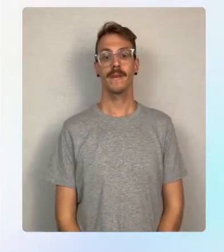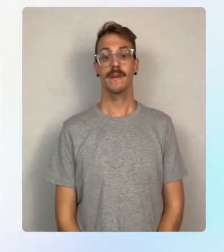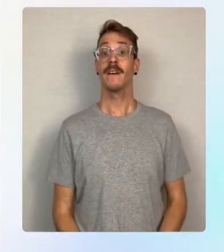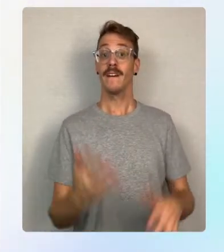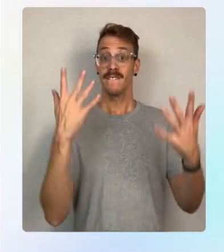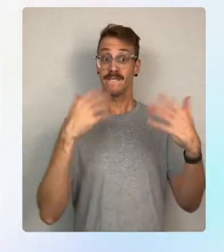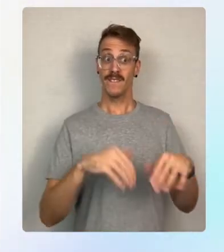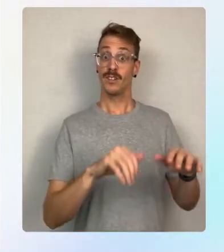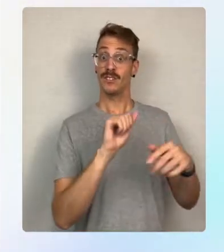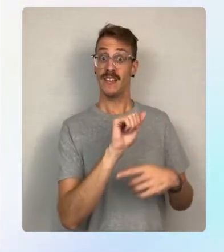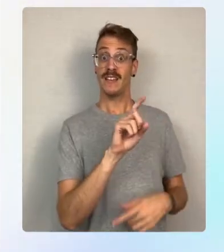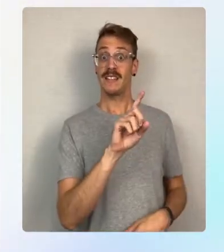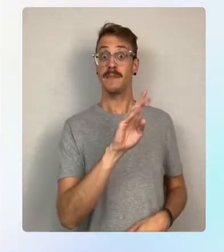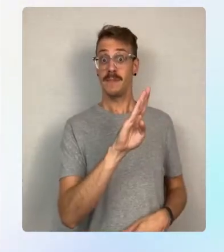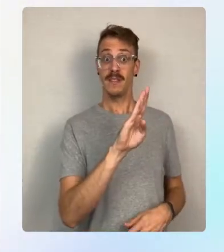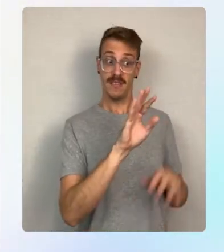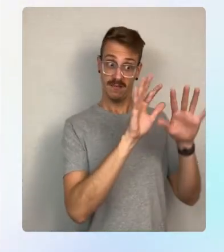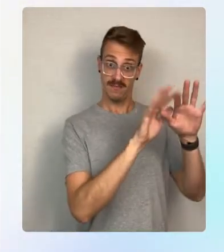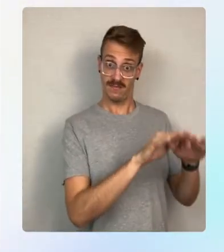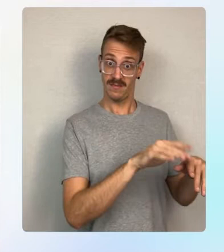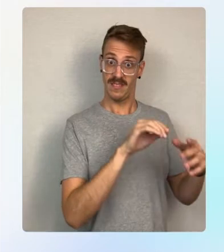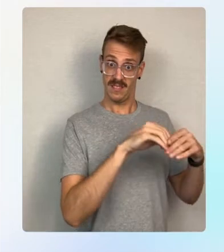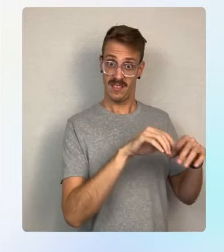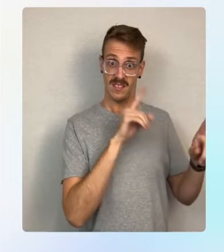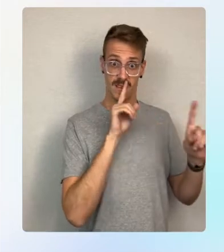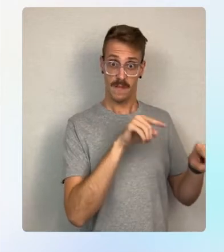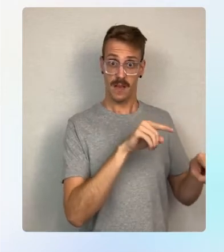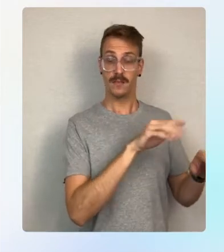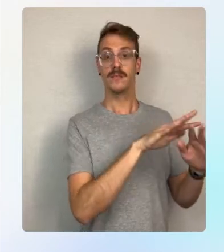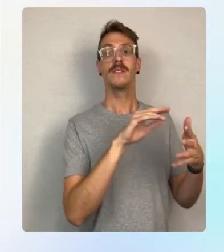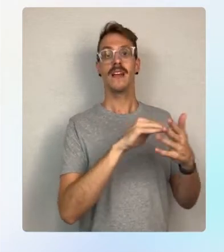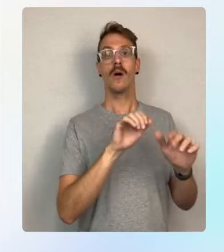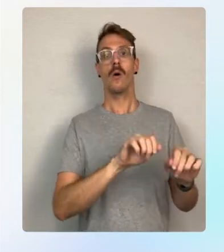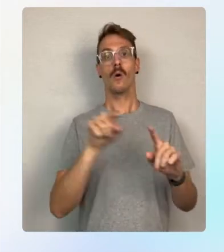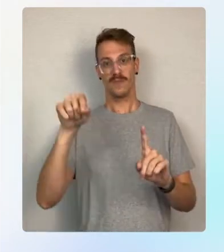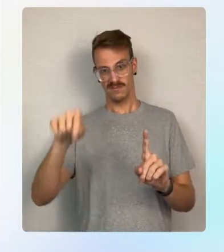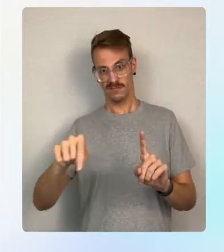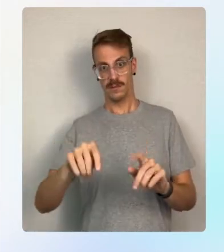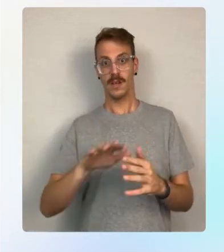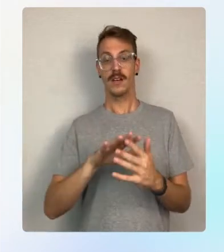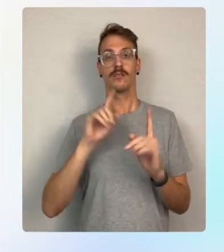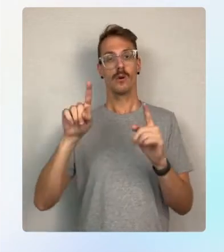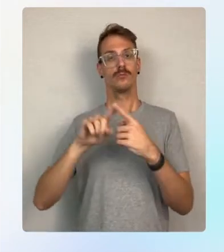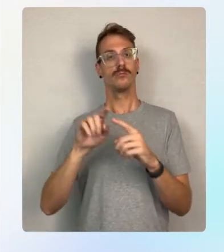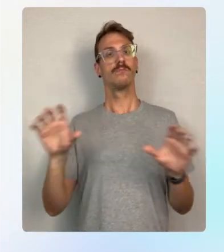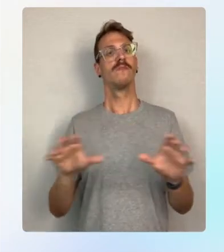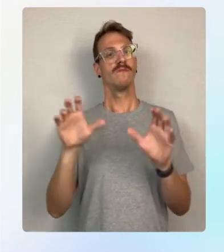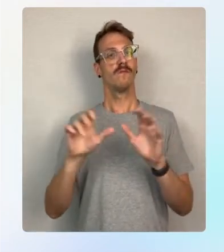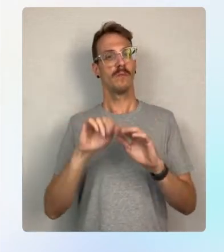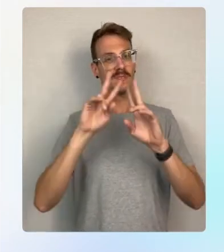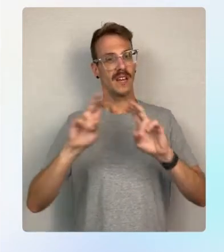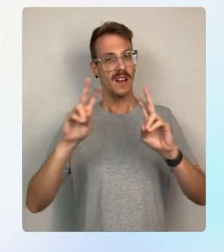After entering the ADB commands, open ODH and navigate to the Performance Analyzer.